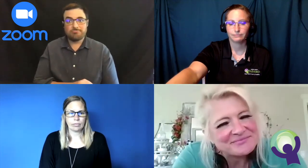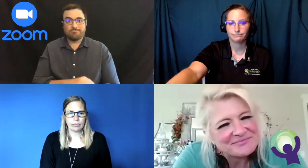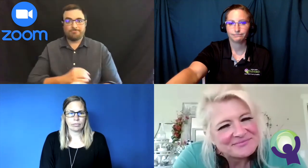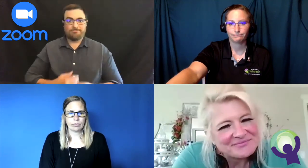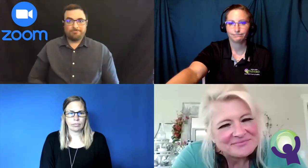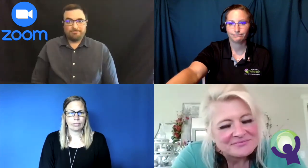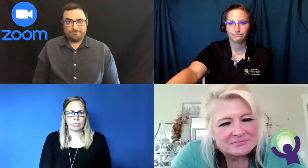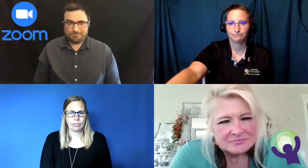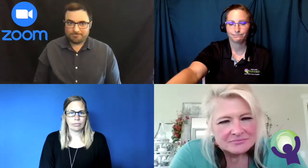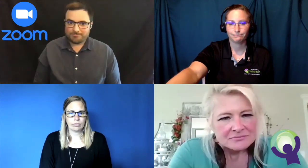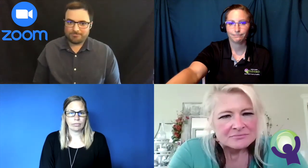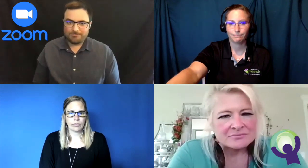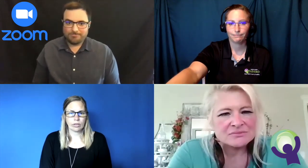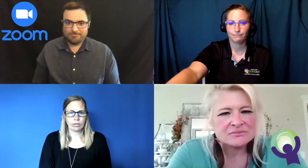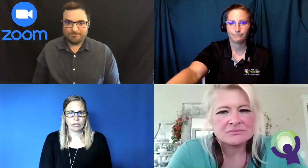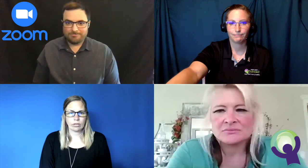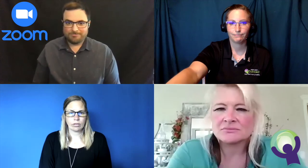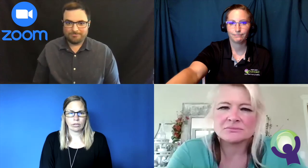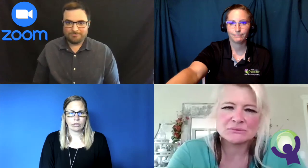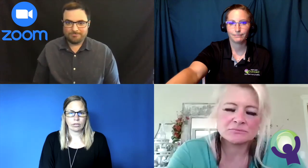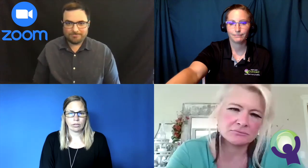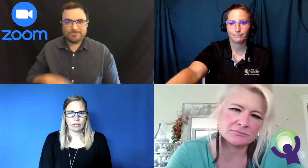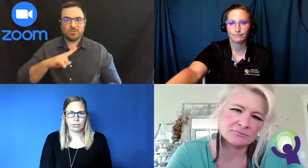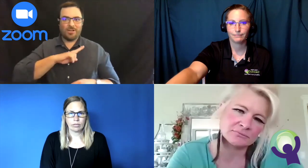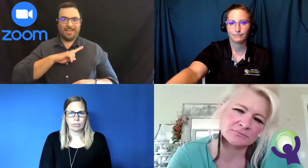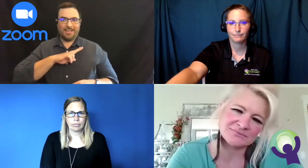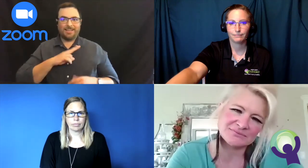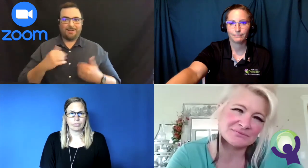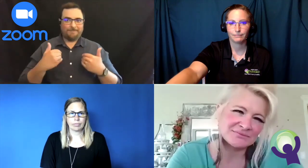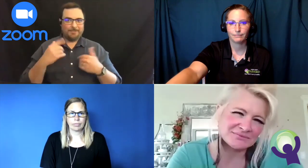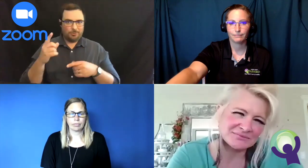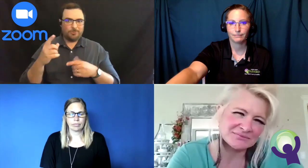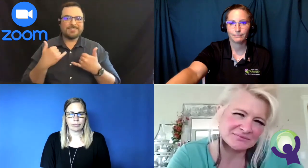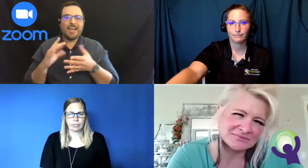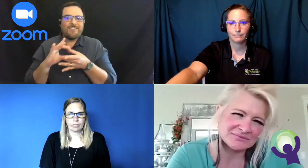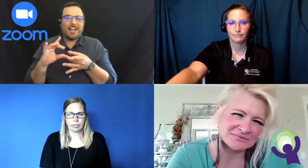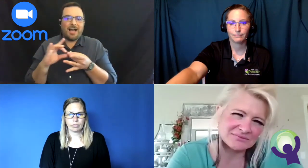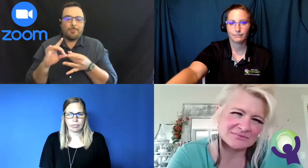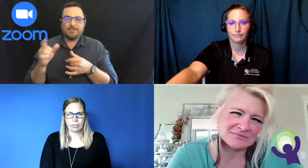We did have a comment. Someone sharing that they've had success